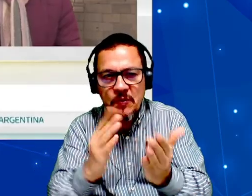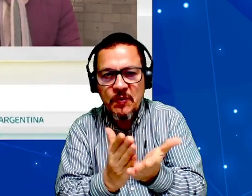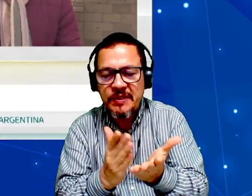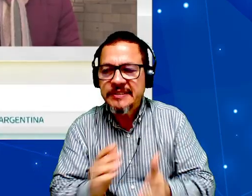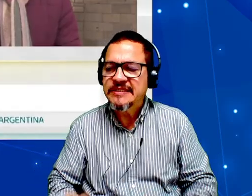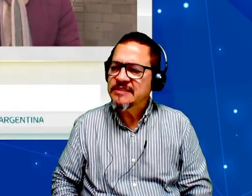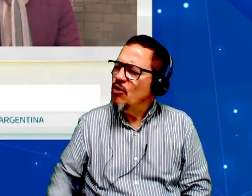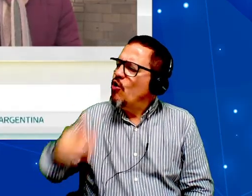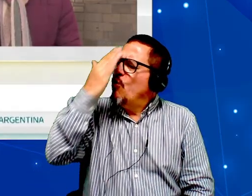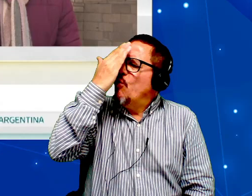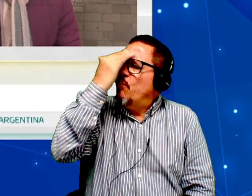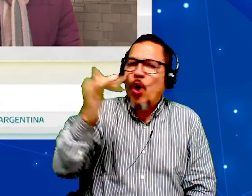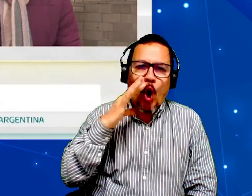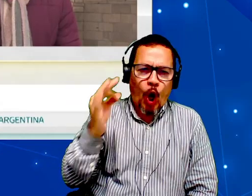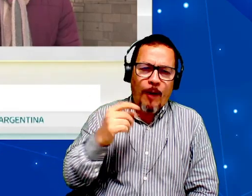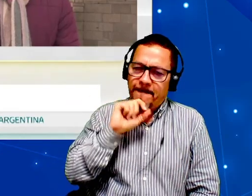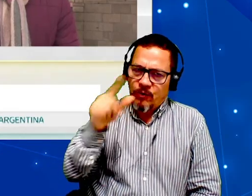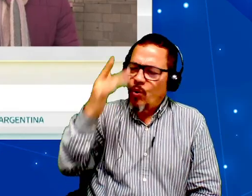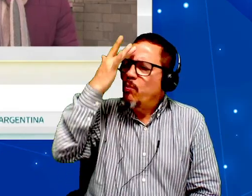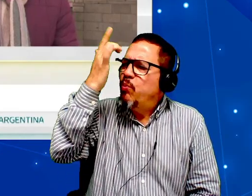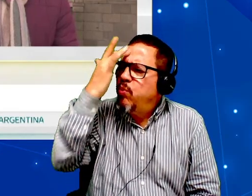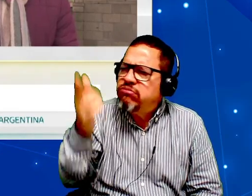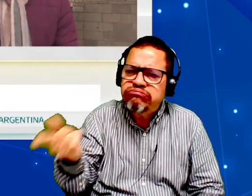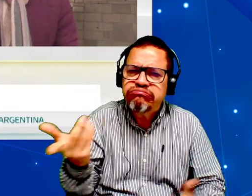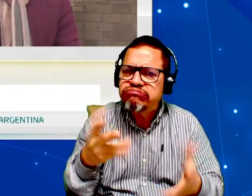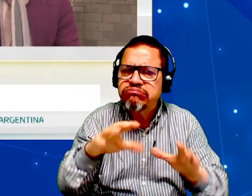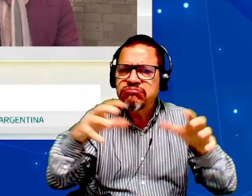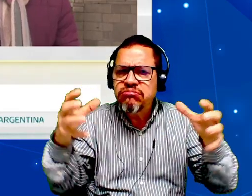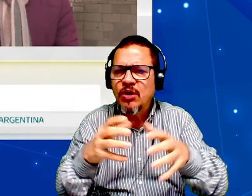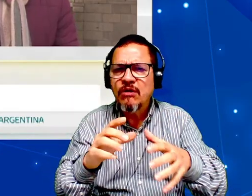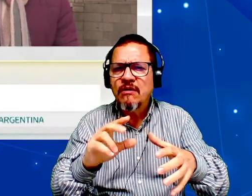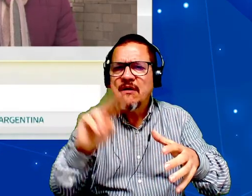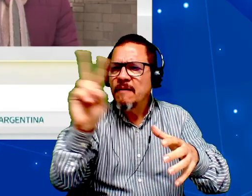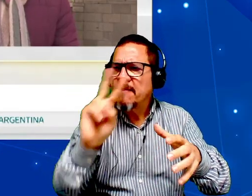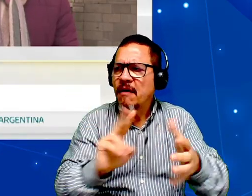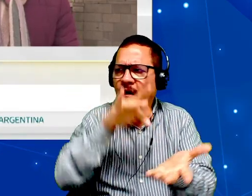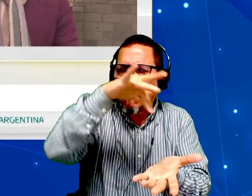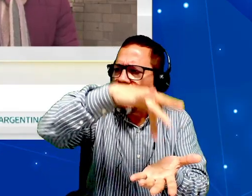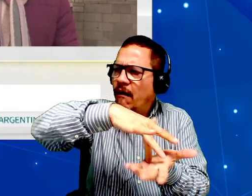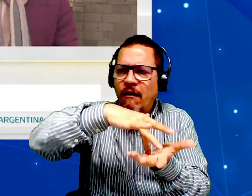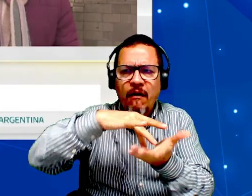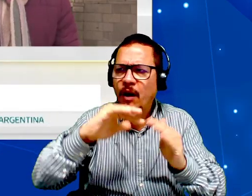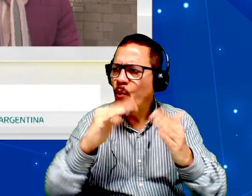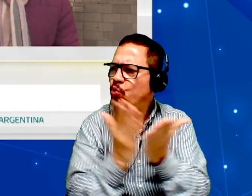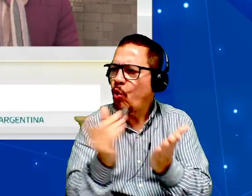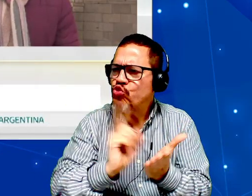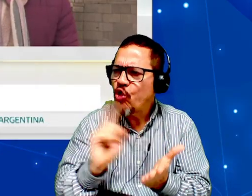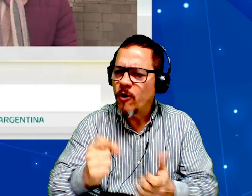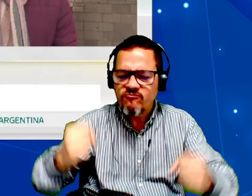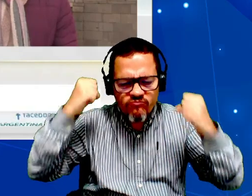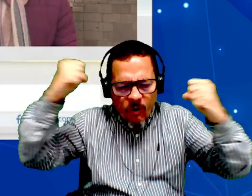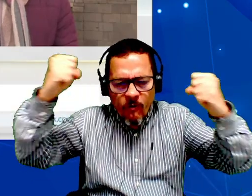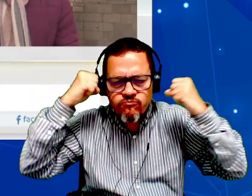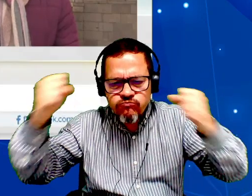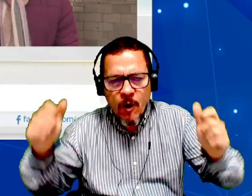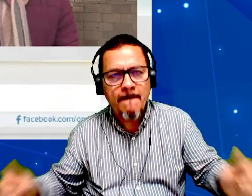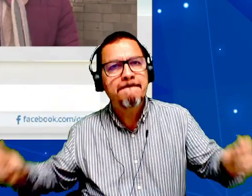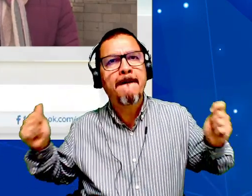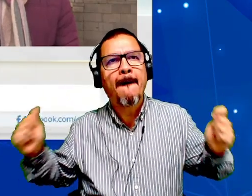why it's important that the students do this on a day when they should be in class? Because as you've just pointed out, your school is helping you to catch up,